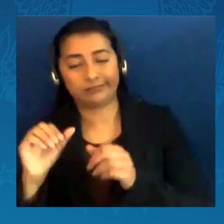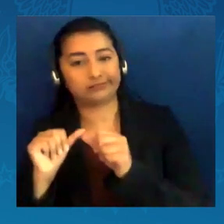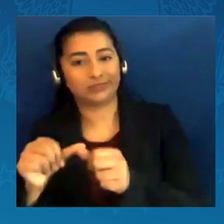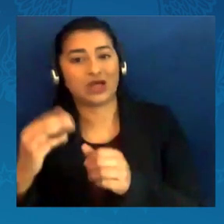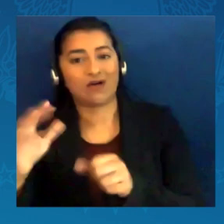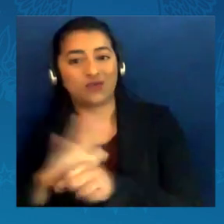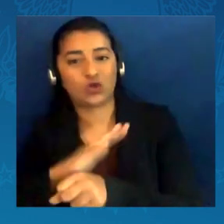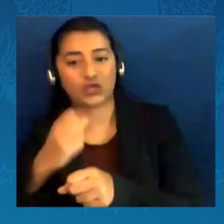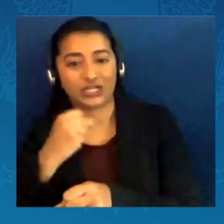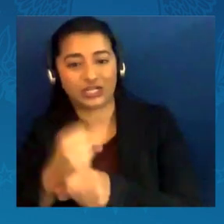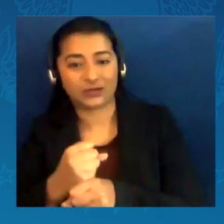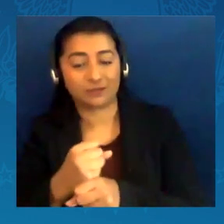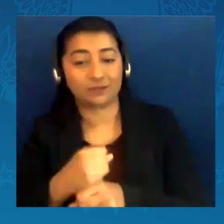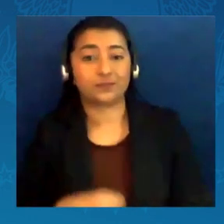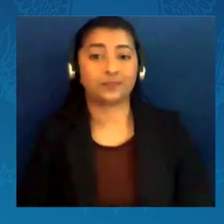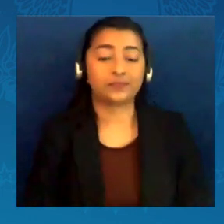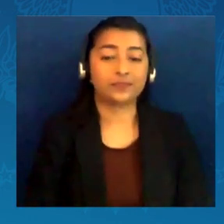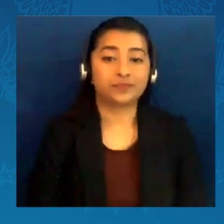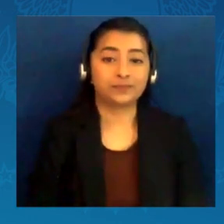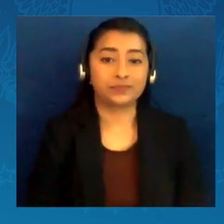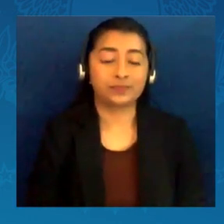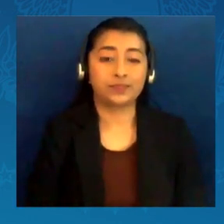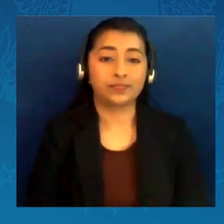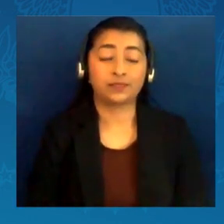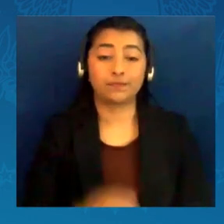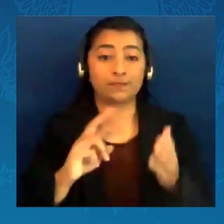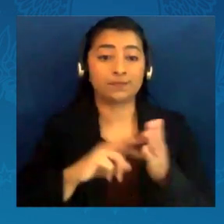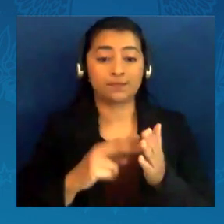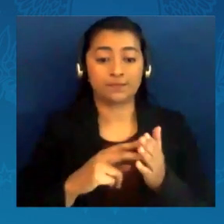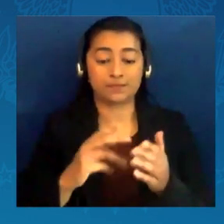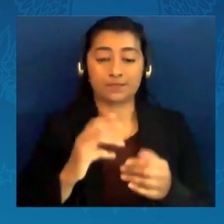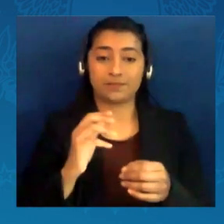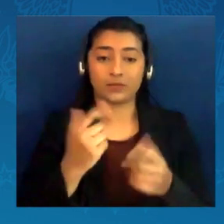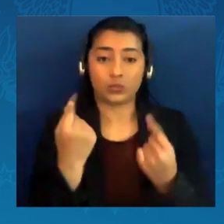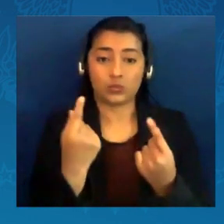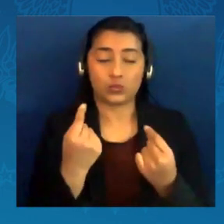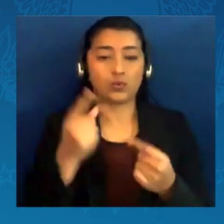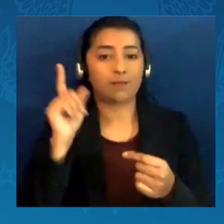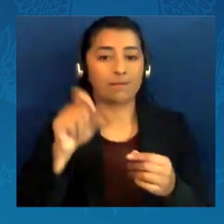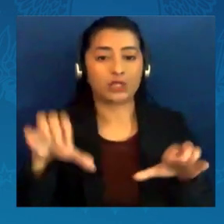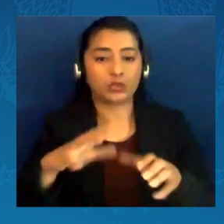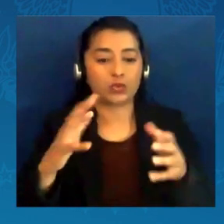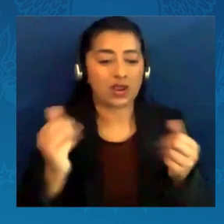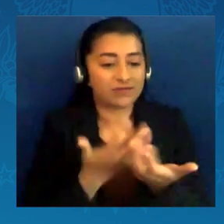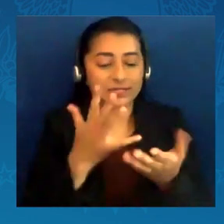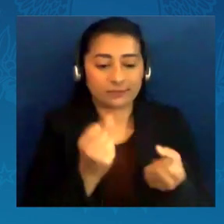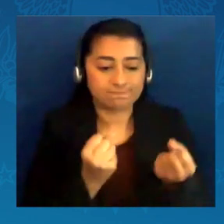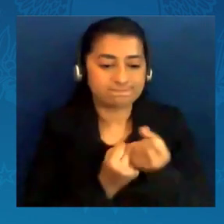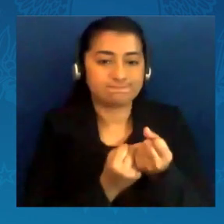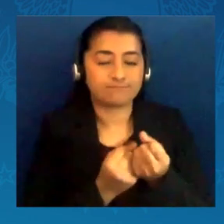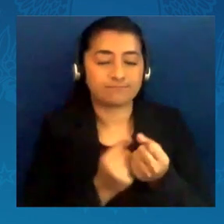not only doing everything we can to lift up our HBCUs, but to know that if we are to invest